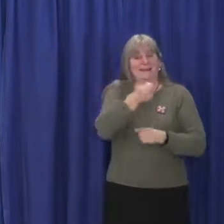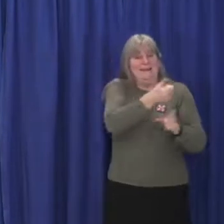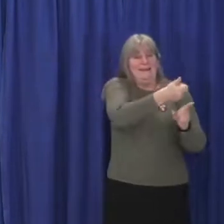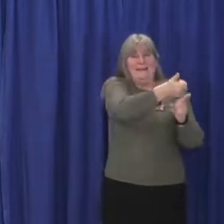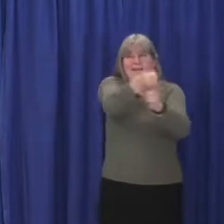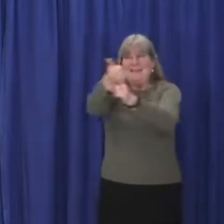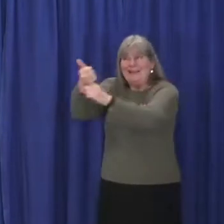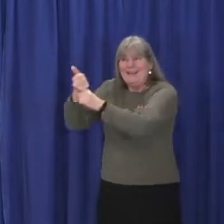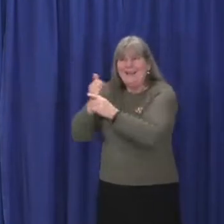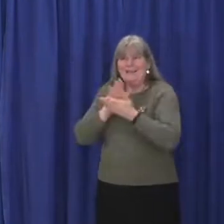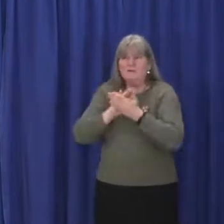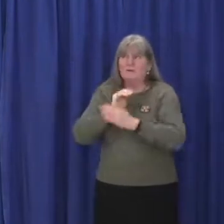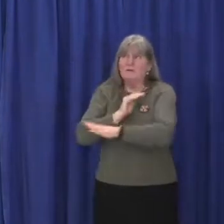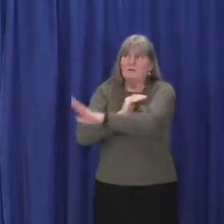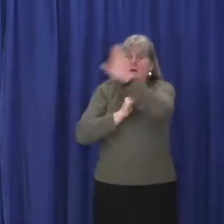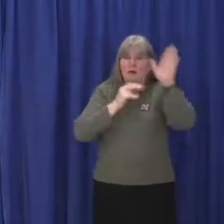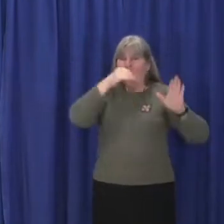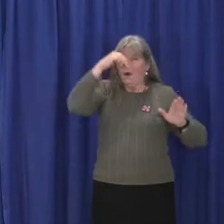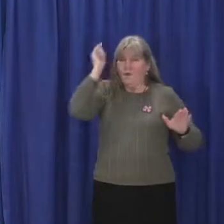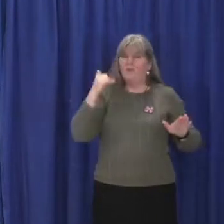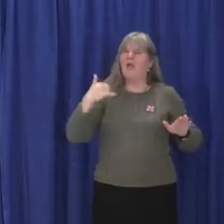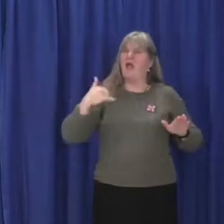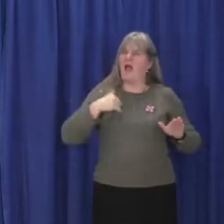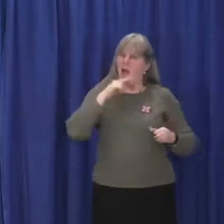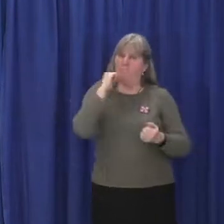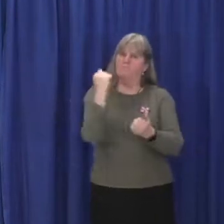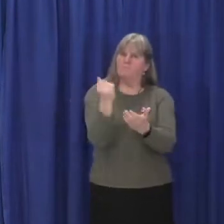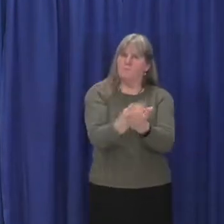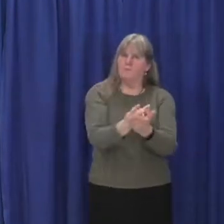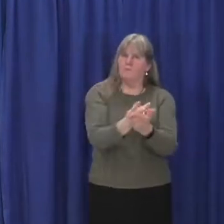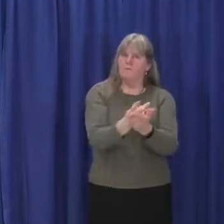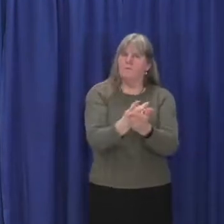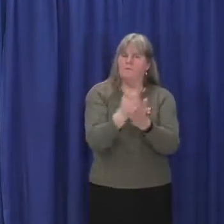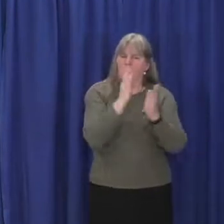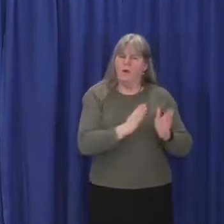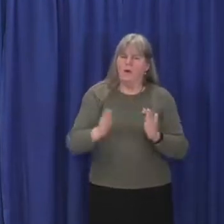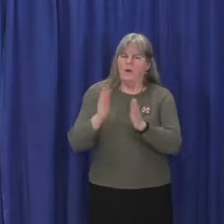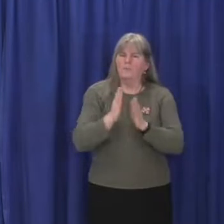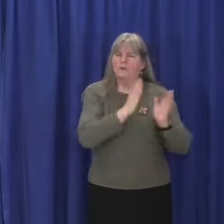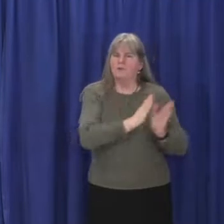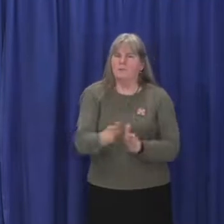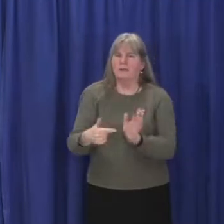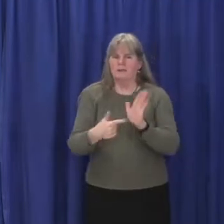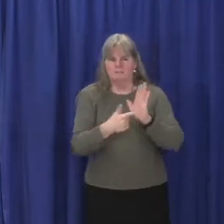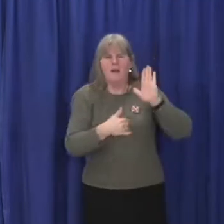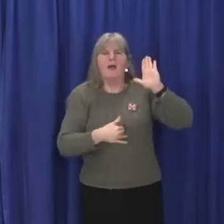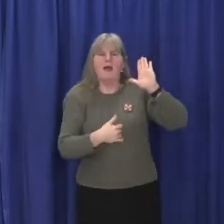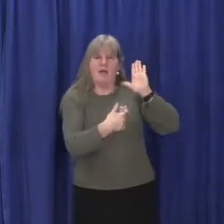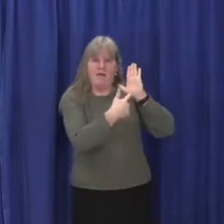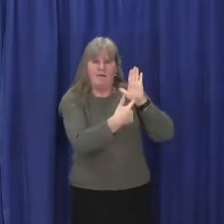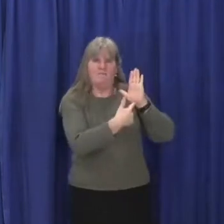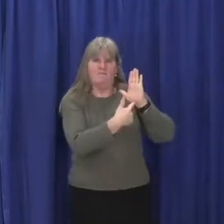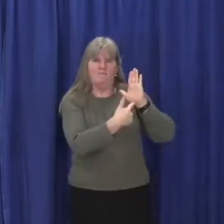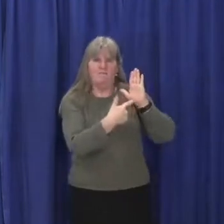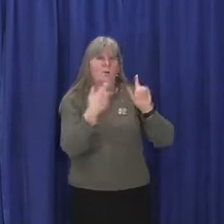for communicable disease to ensure that-- to ensure the health and safety of students and staff.